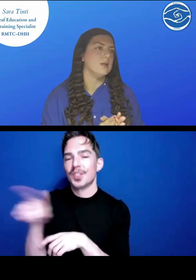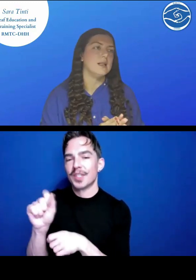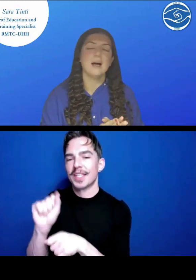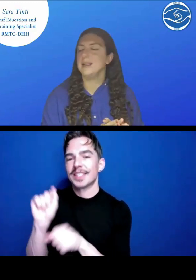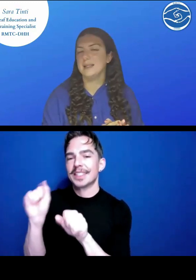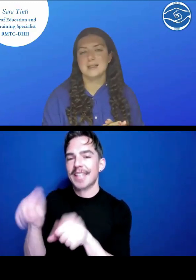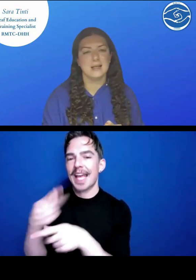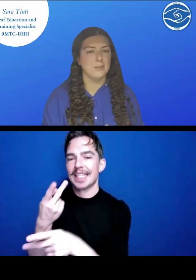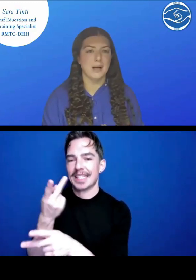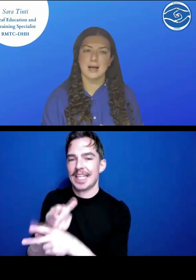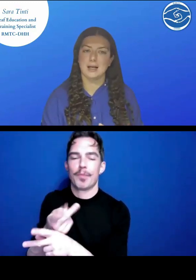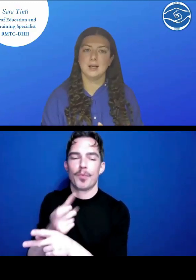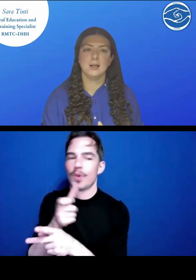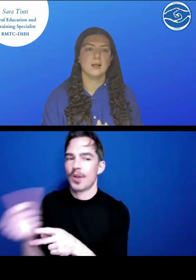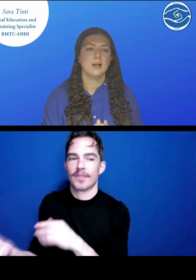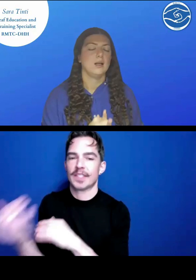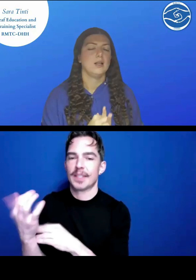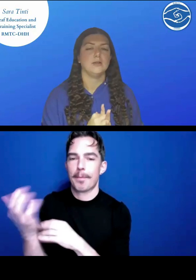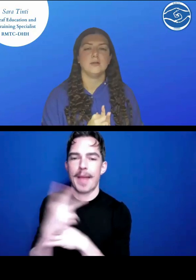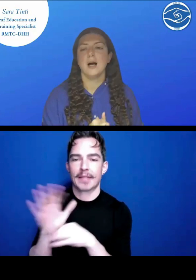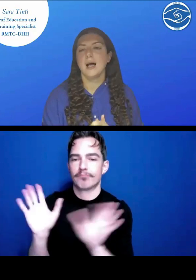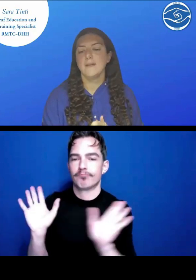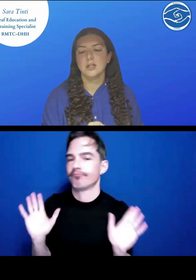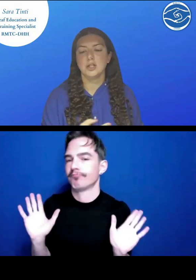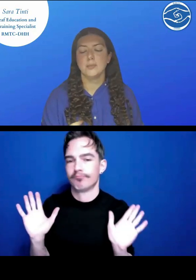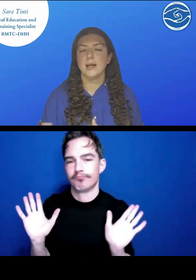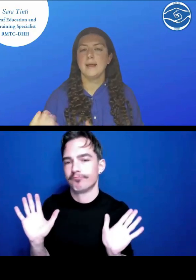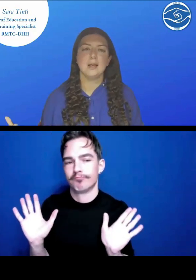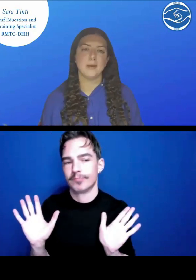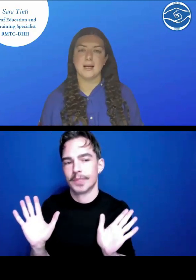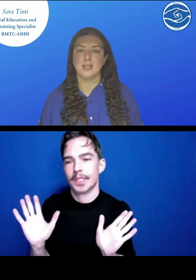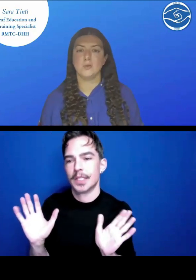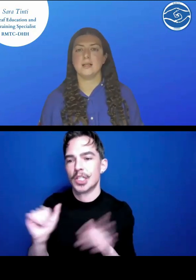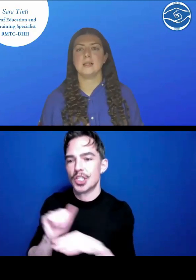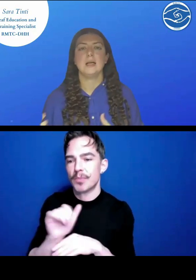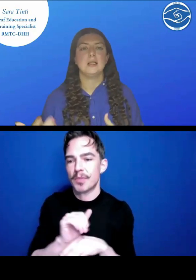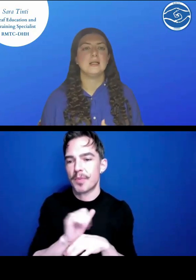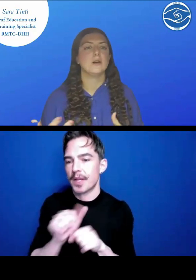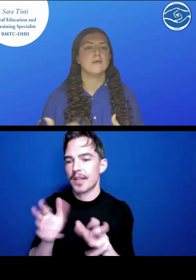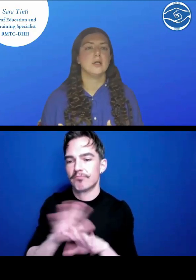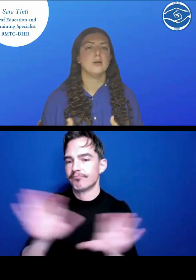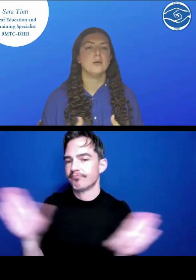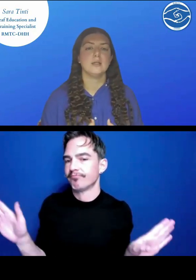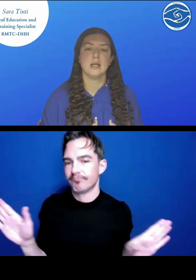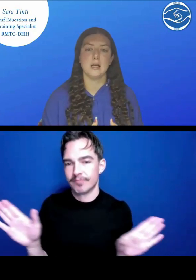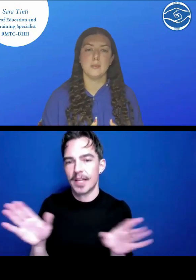You do not need to send it back. You do not have to ship anything back to us. These are for you to